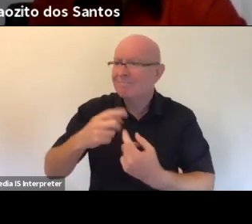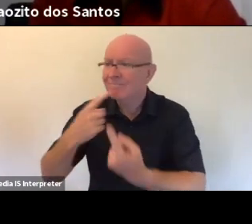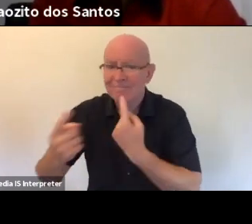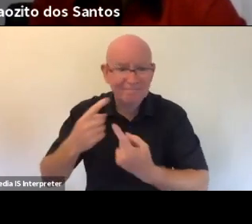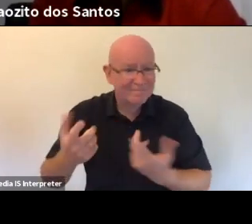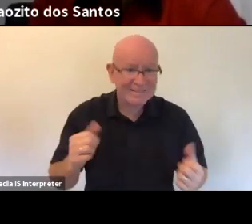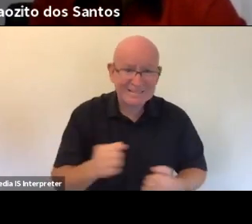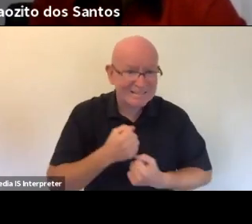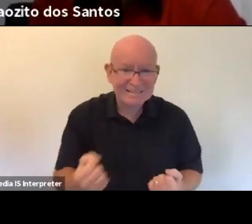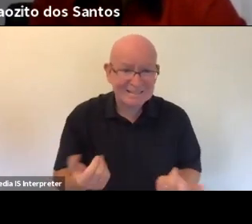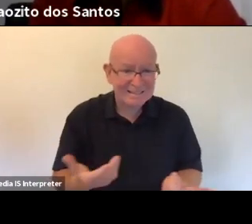visit him. So…